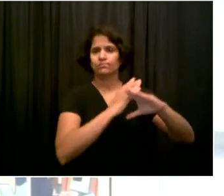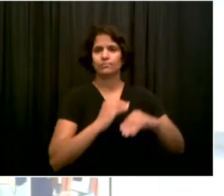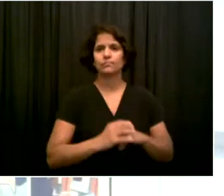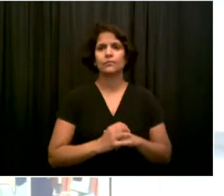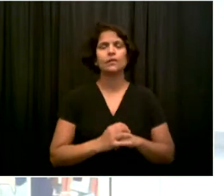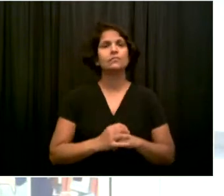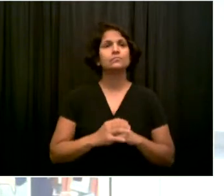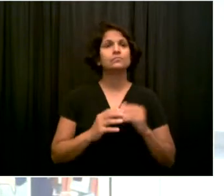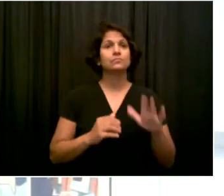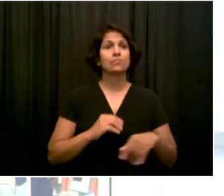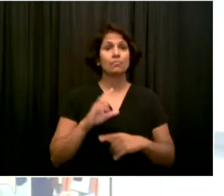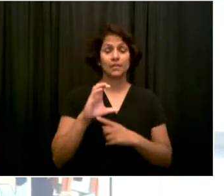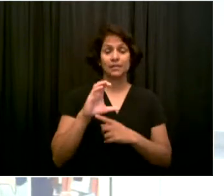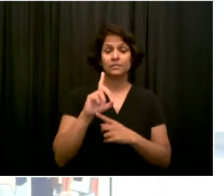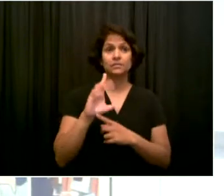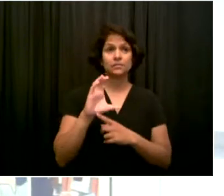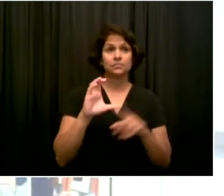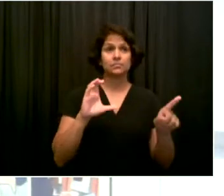DEFENSE AGAINST